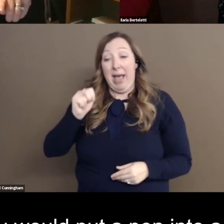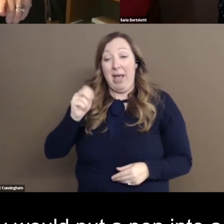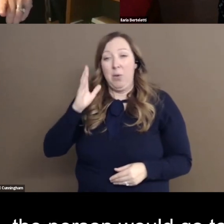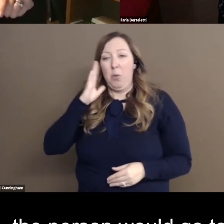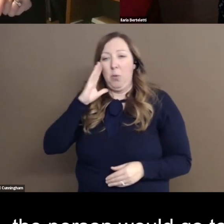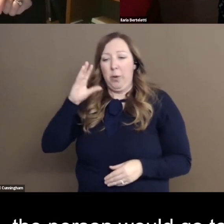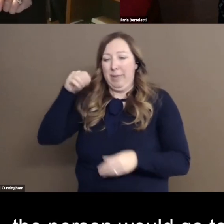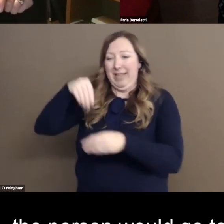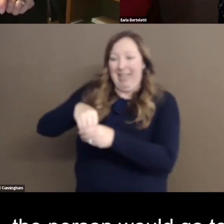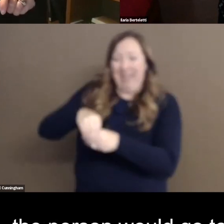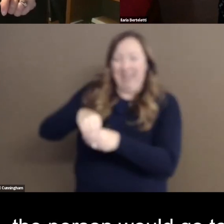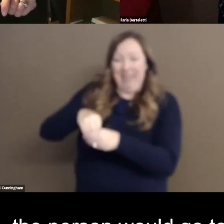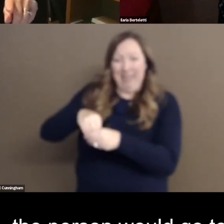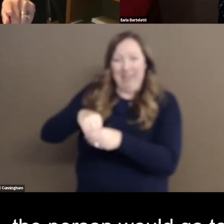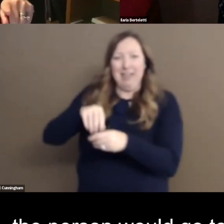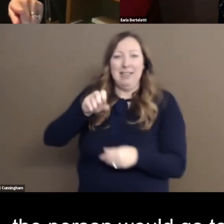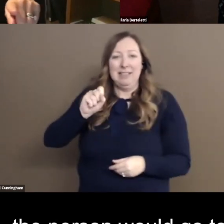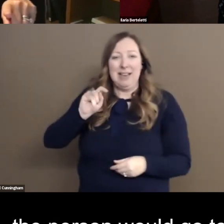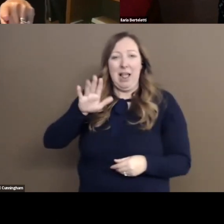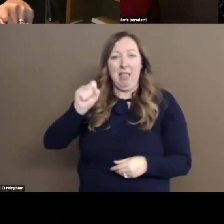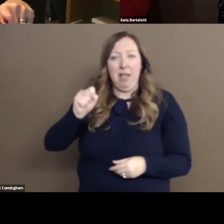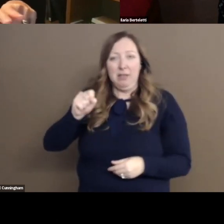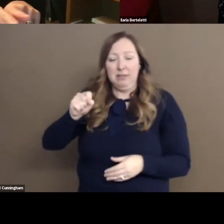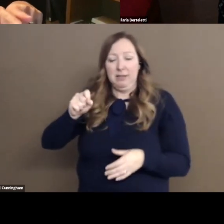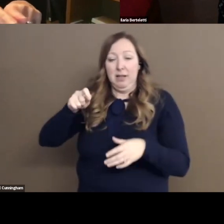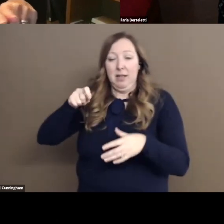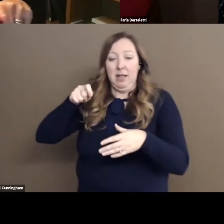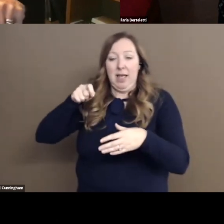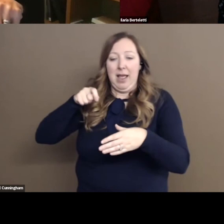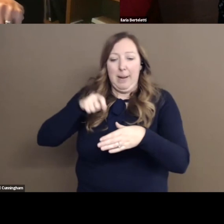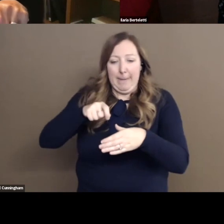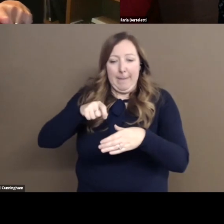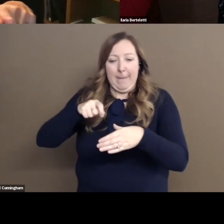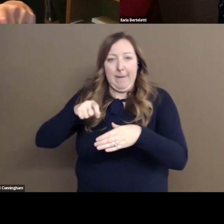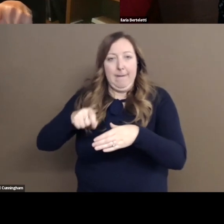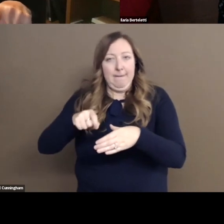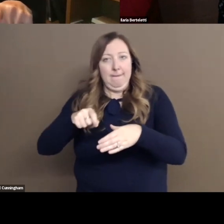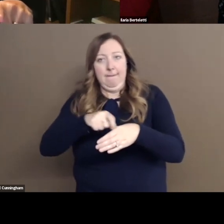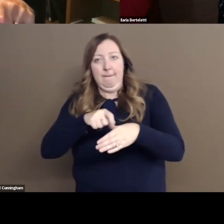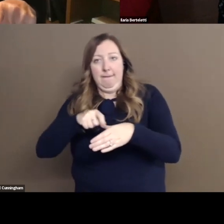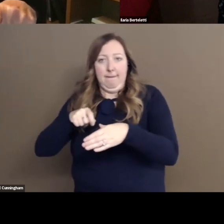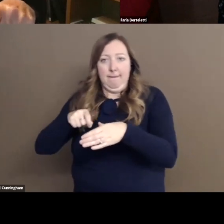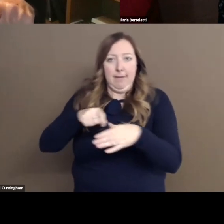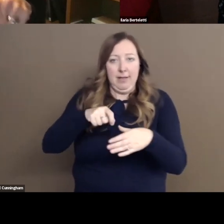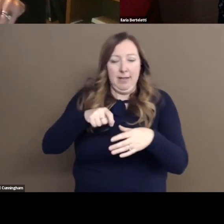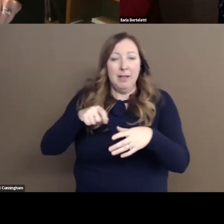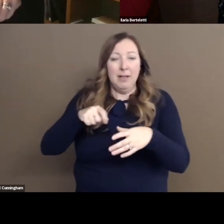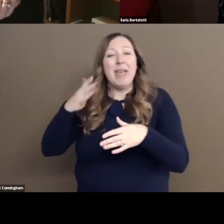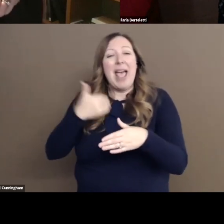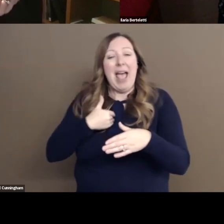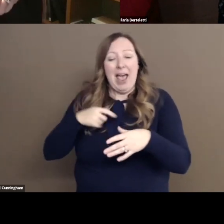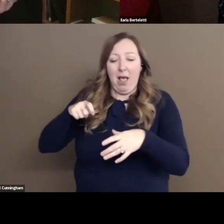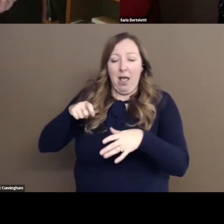fields the person would go to draw a line and force fields would force them back and forth so that they maintained a